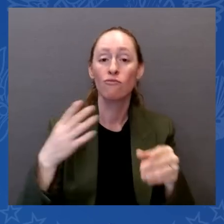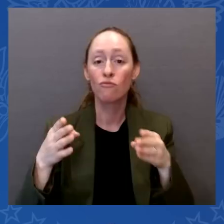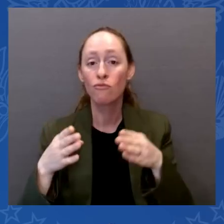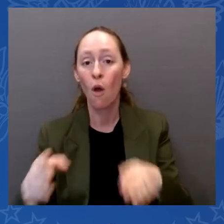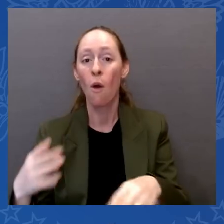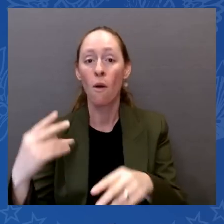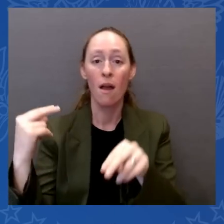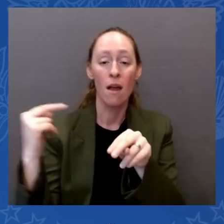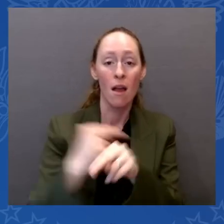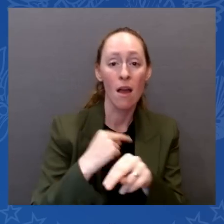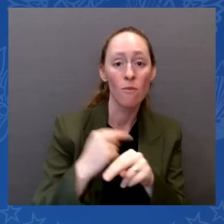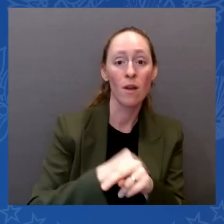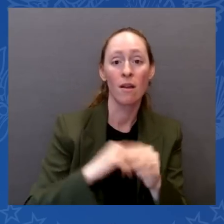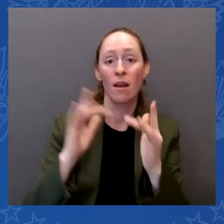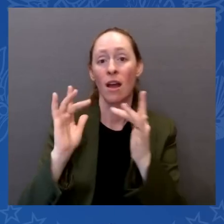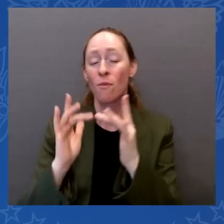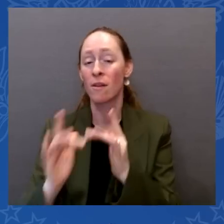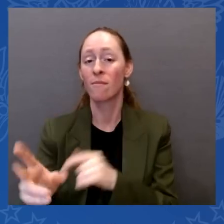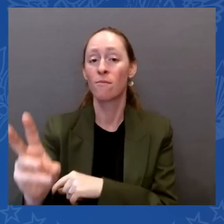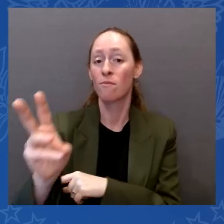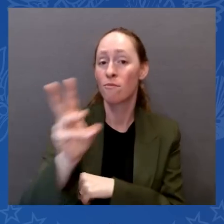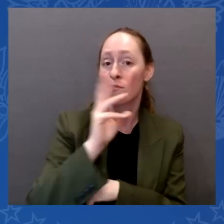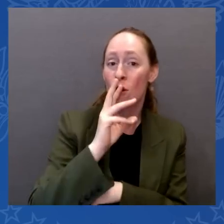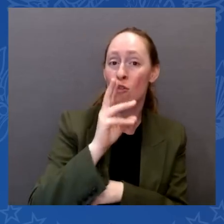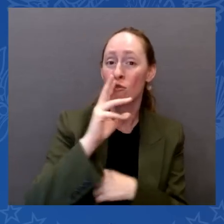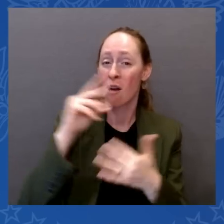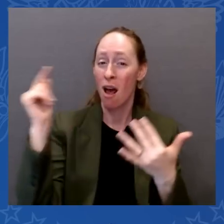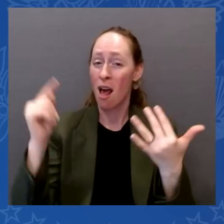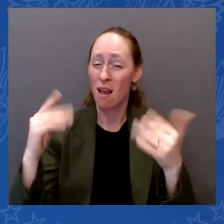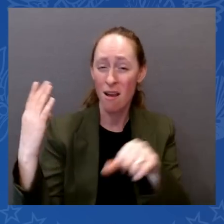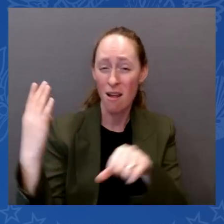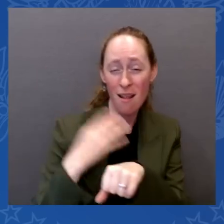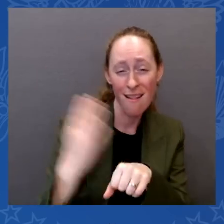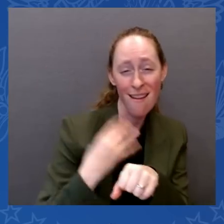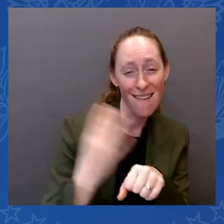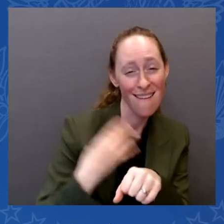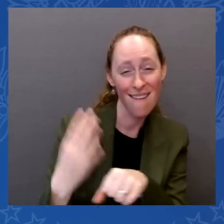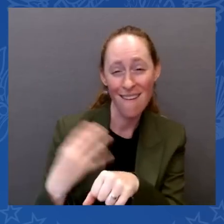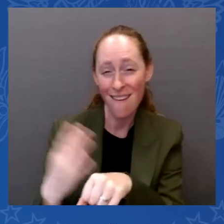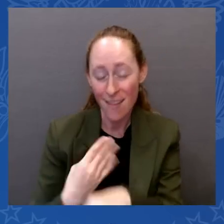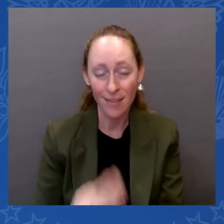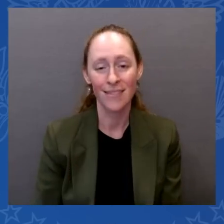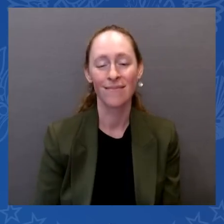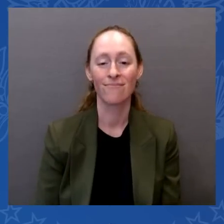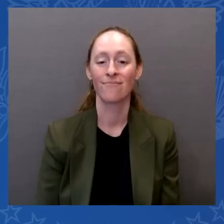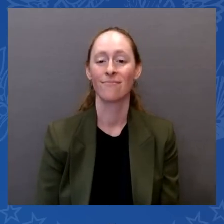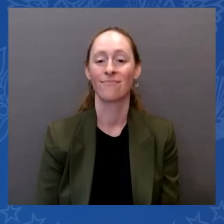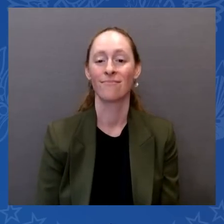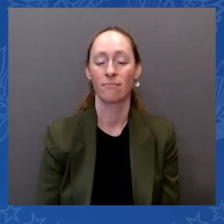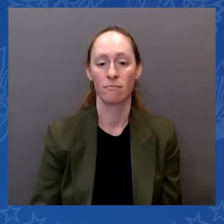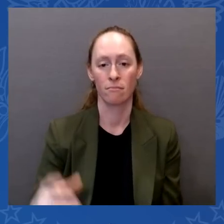And then we came along with a little thing that everybody wondered what it was -- we talked about the CHIPS and Science Act. Well, guess what?